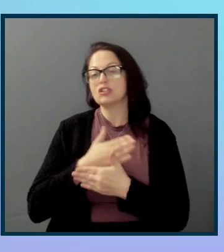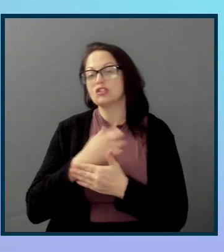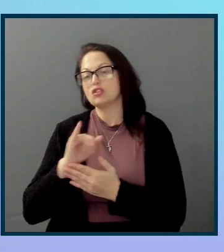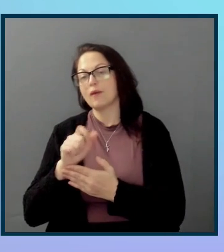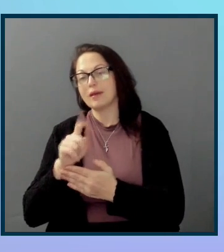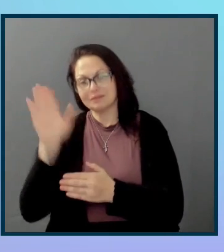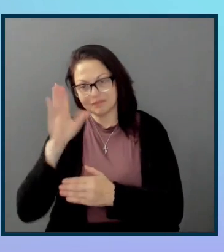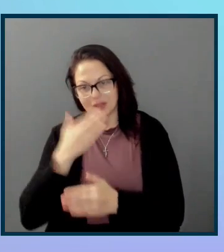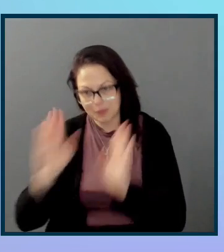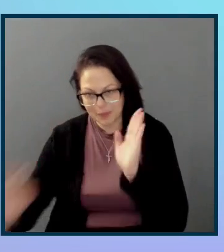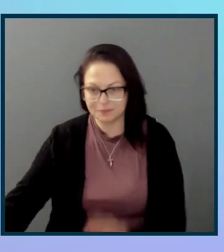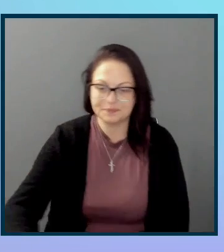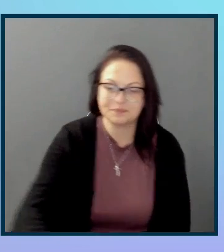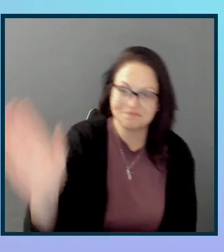Thanks, everybody. Thank you.